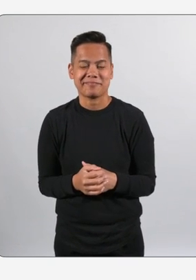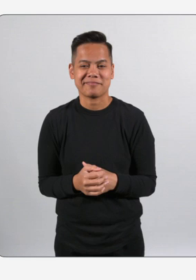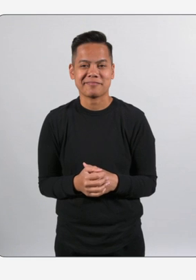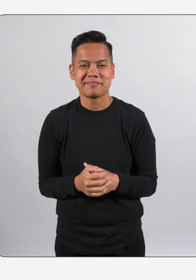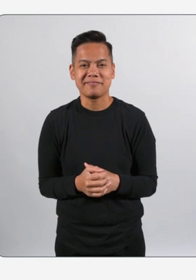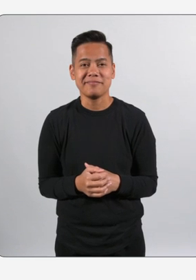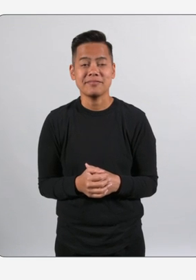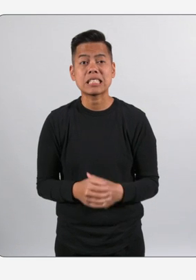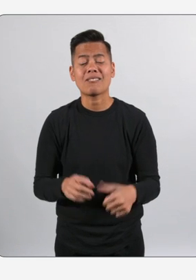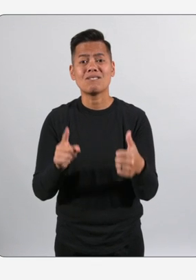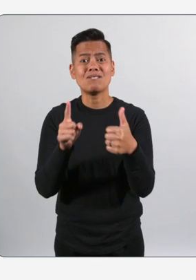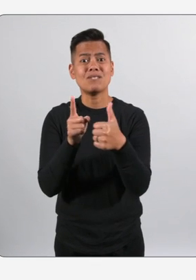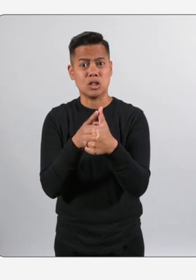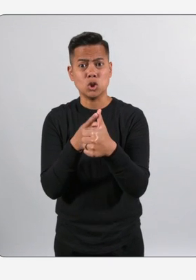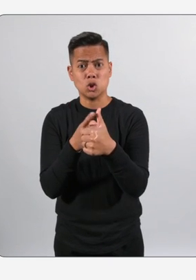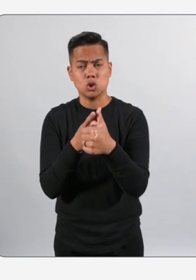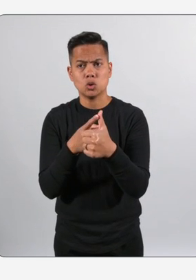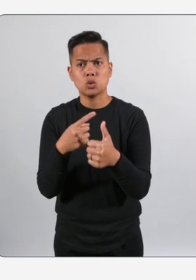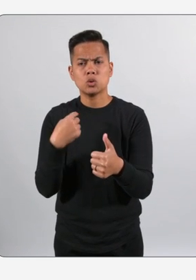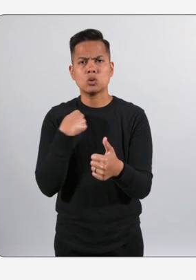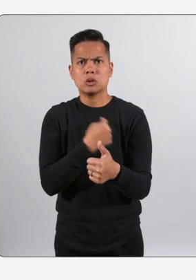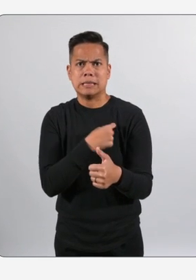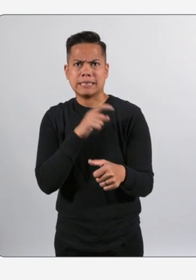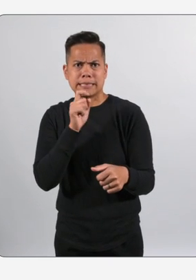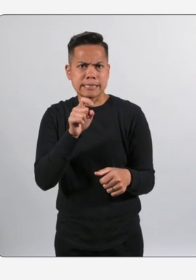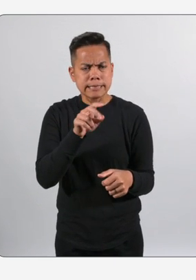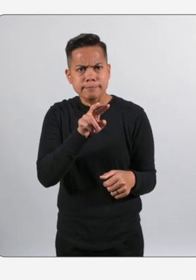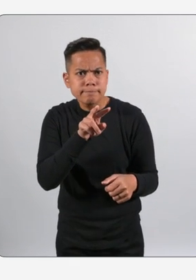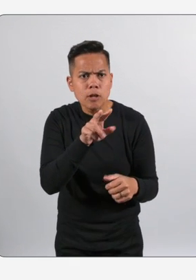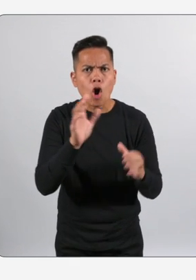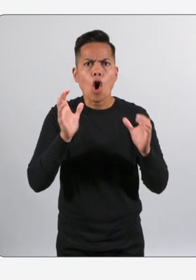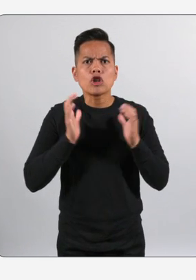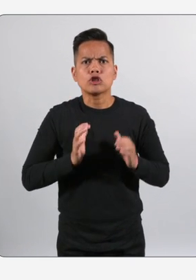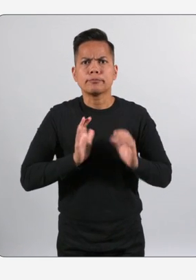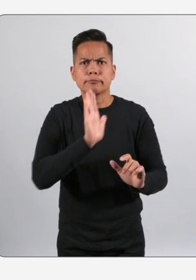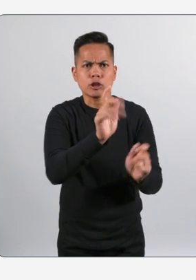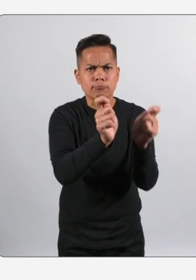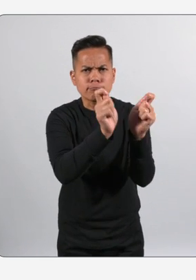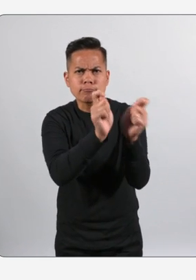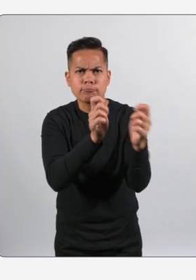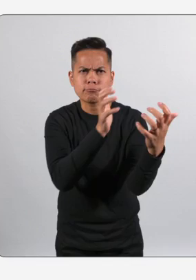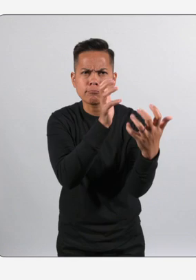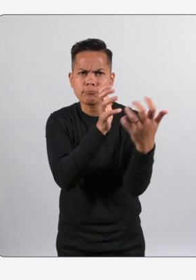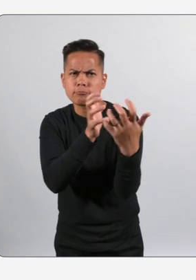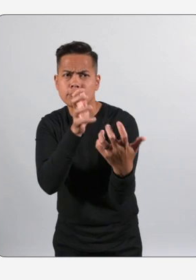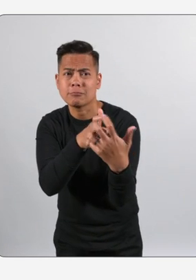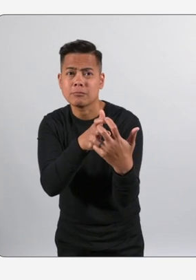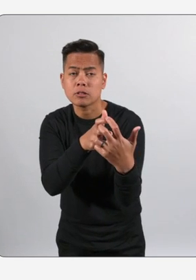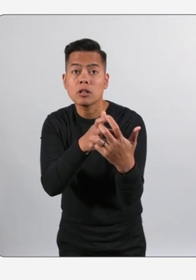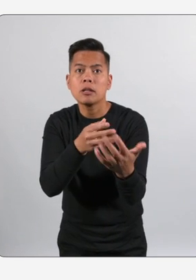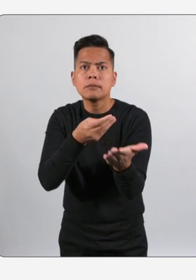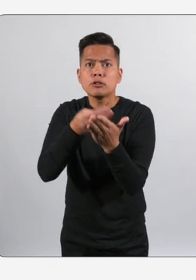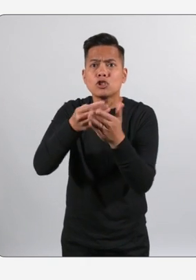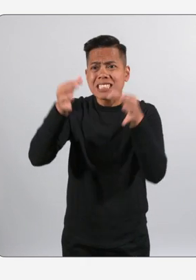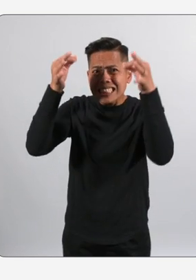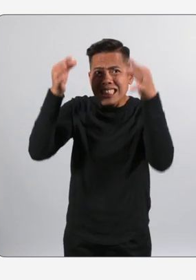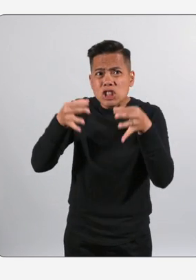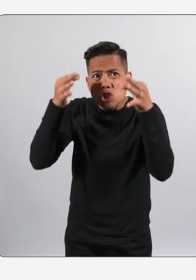First, Consumer journeys are now moving targets. Purchase decisions online are more complex, dynamic and nuanced than ever.